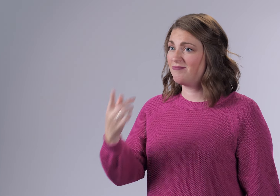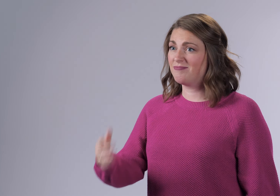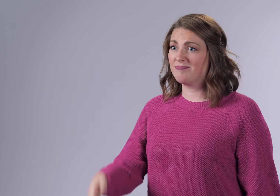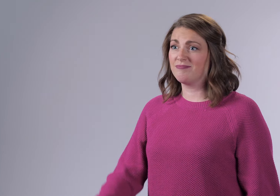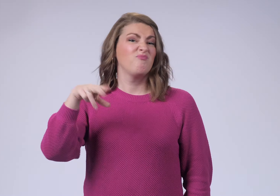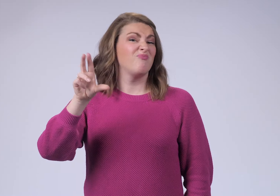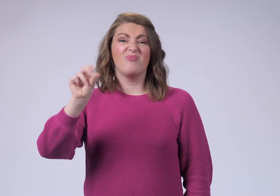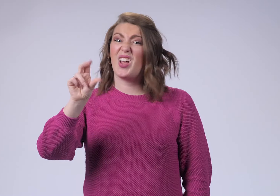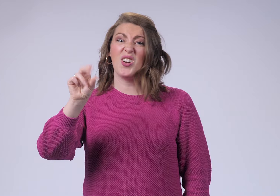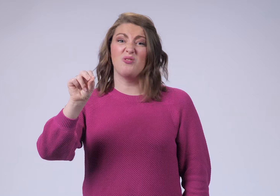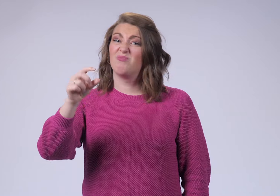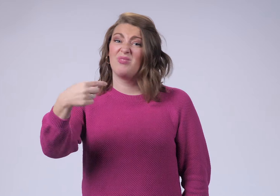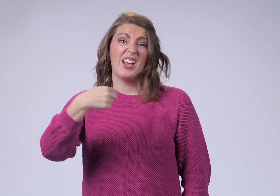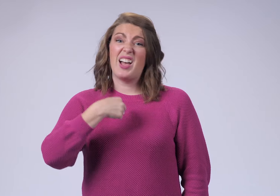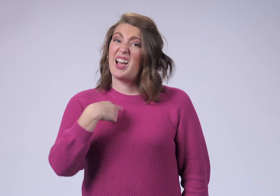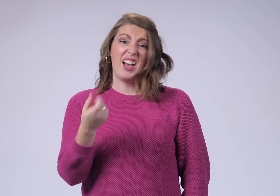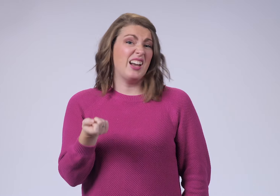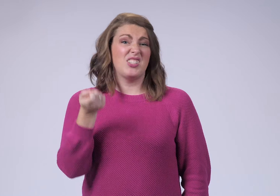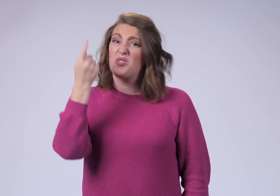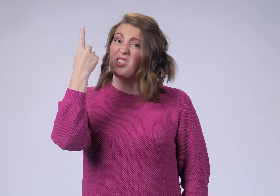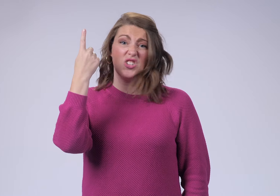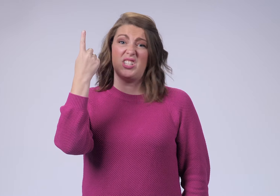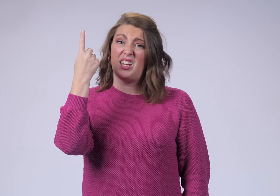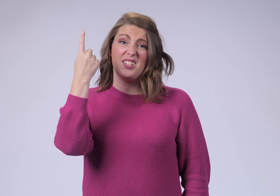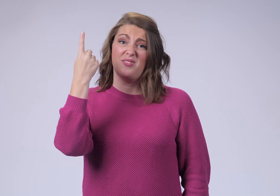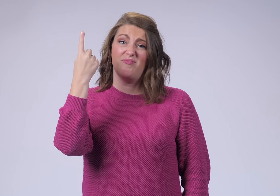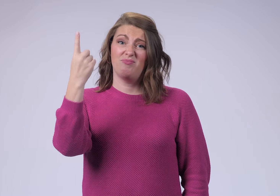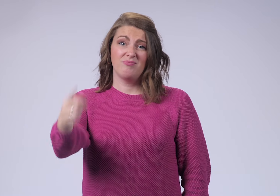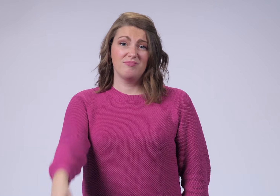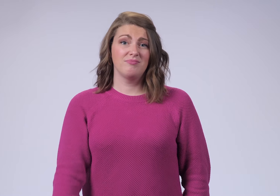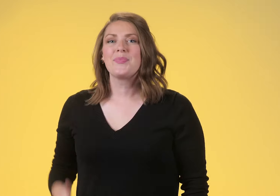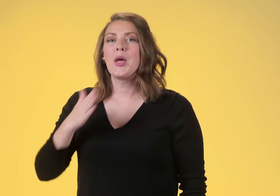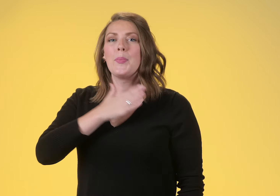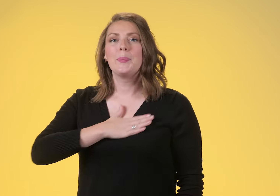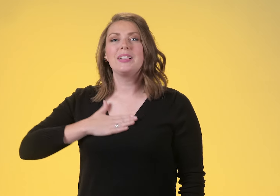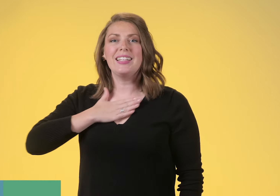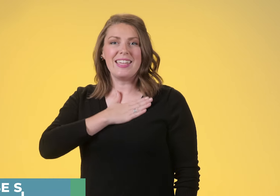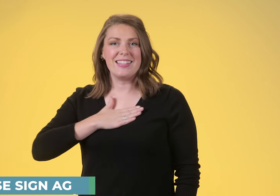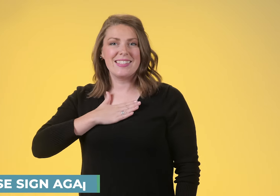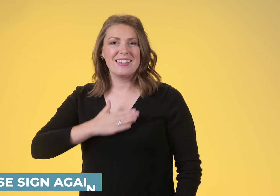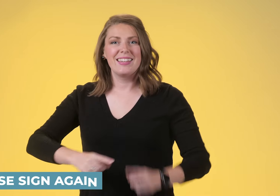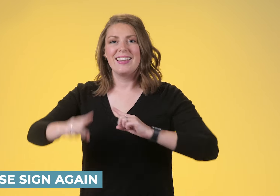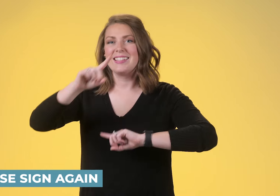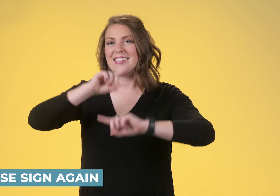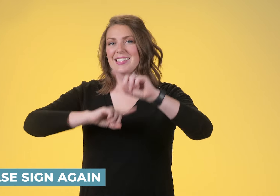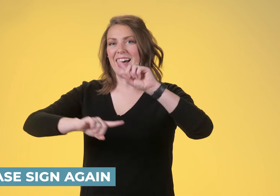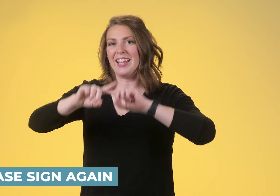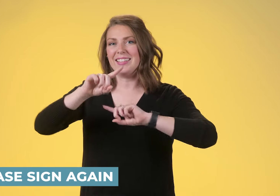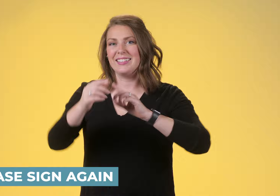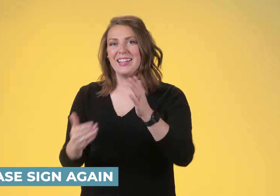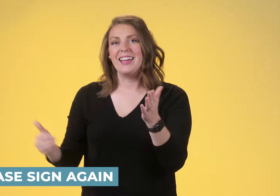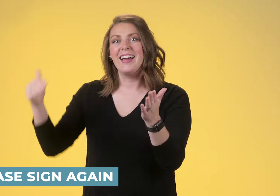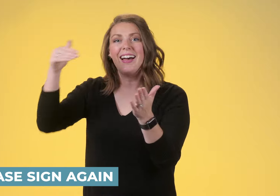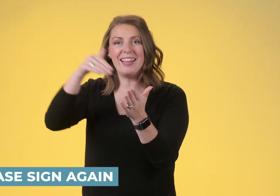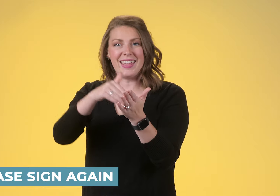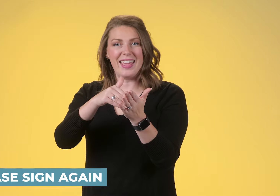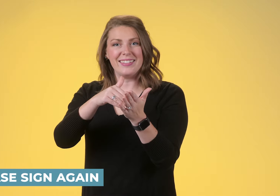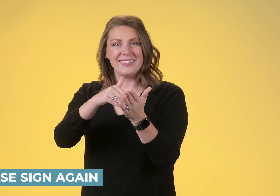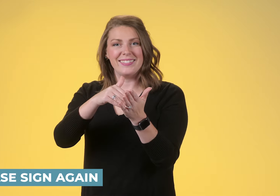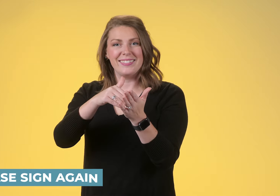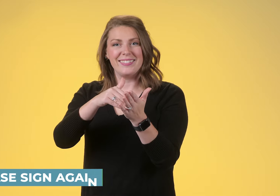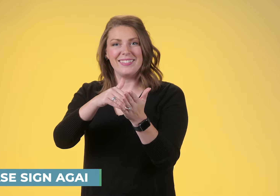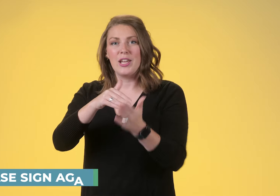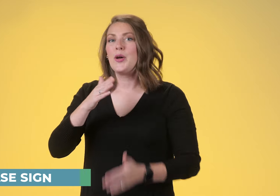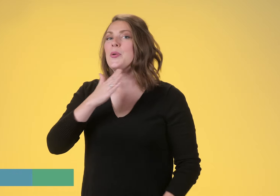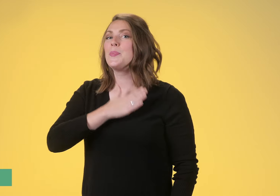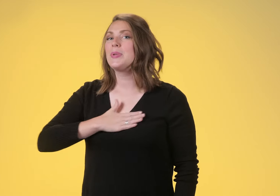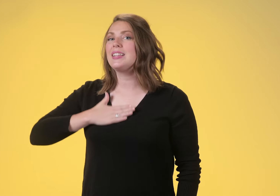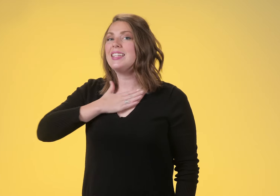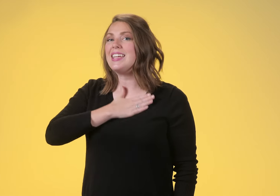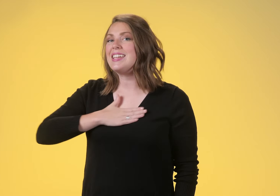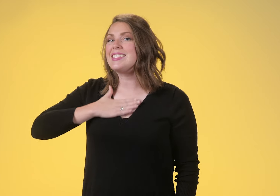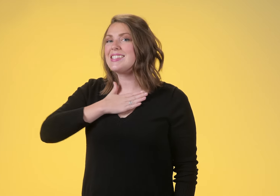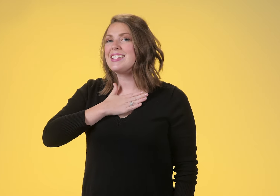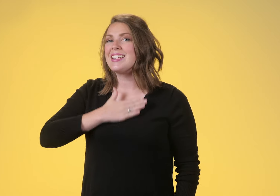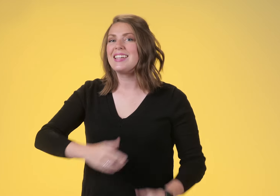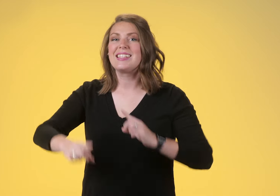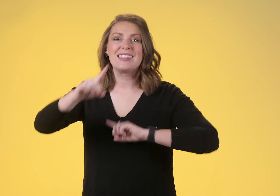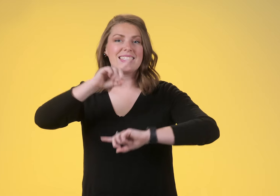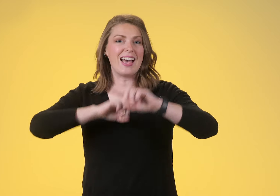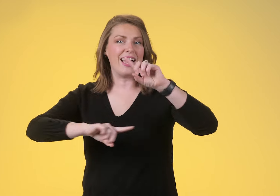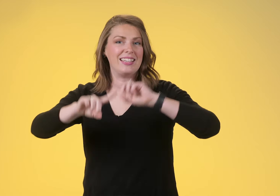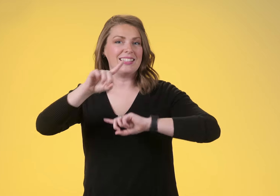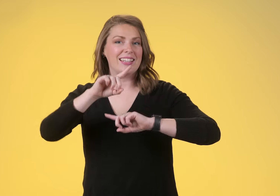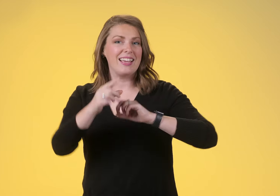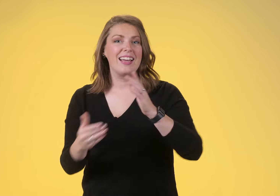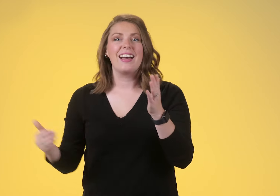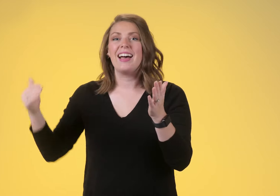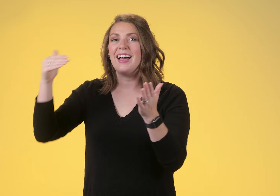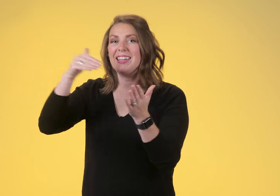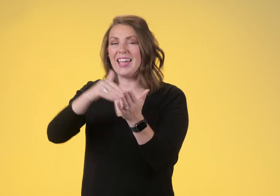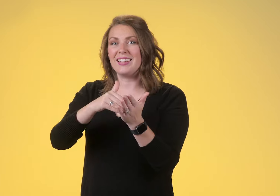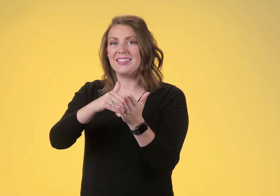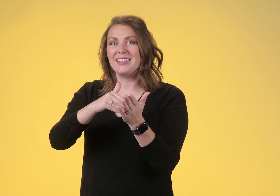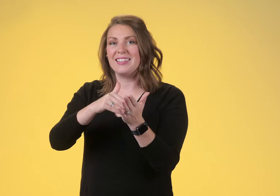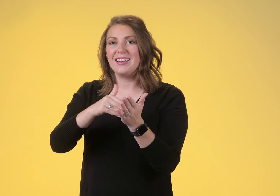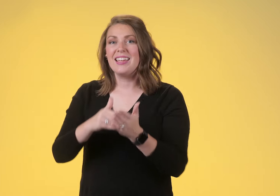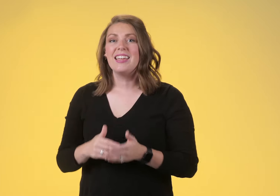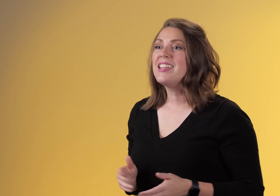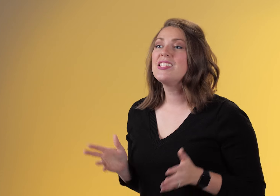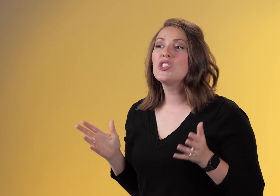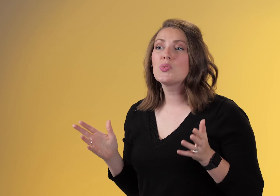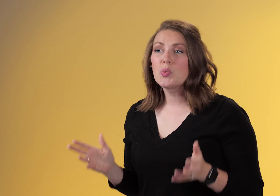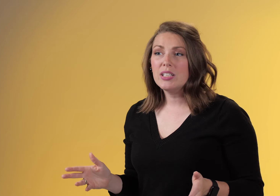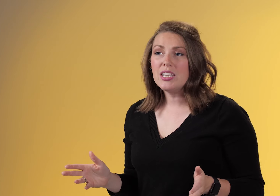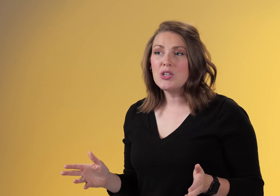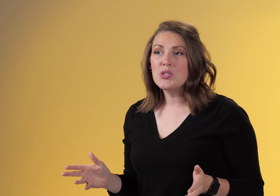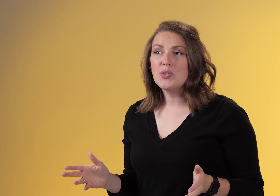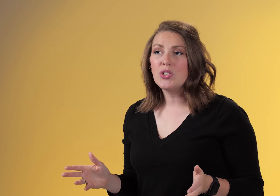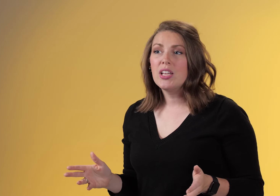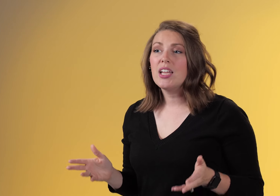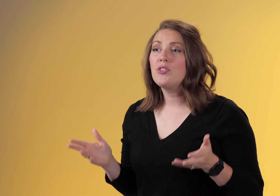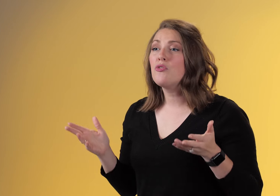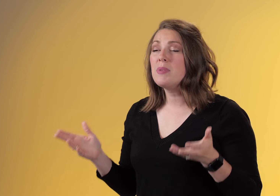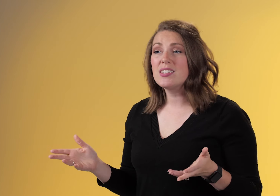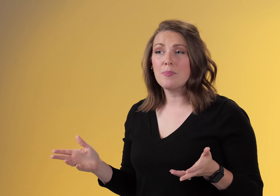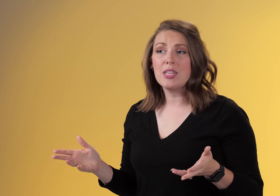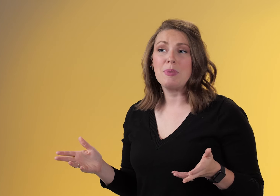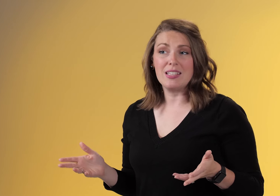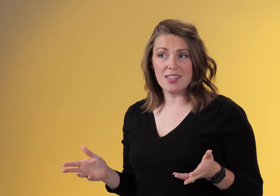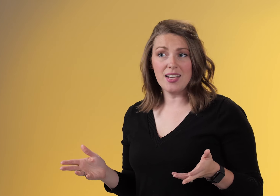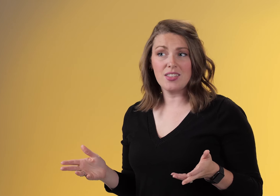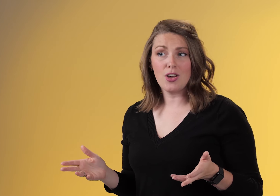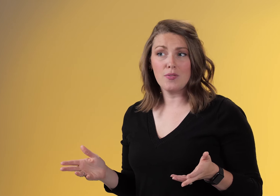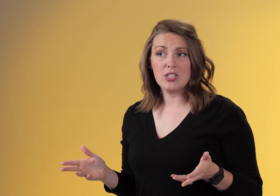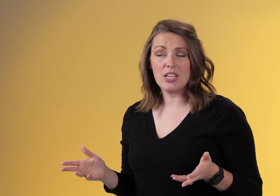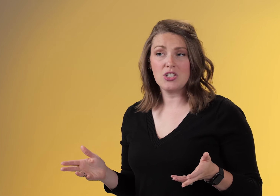'No, I don't understand.' 'Please sign again, please sign again,' this is really useful if you've missed something being signed in the